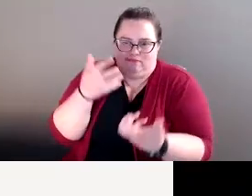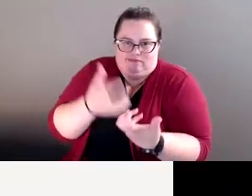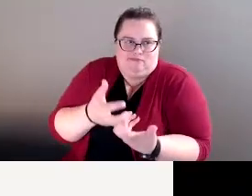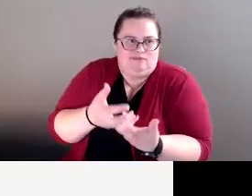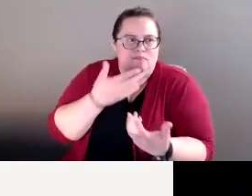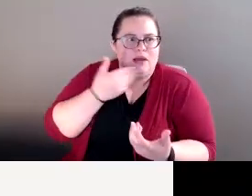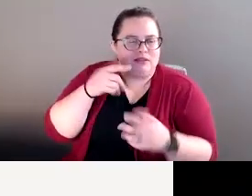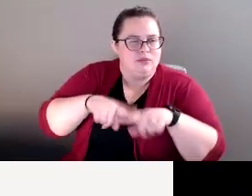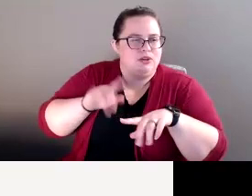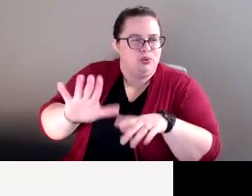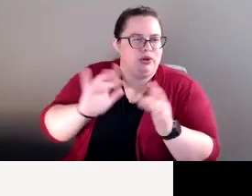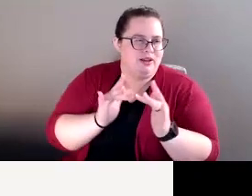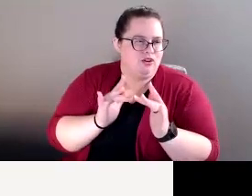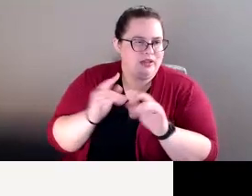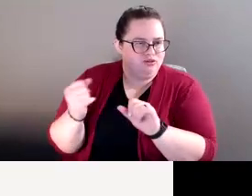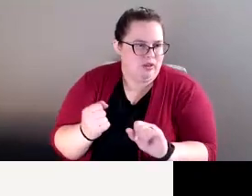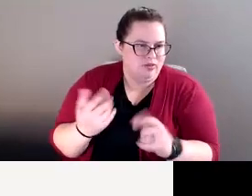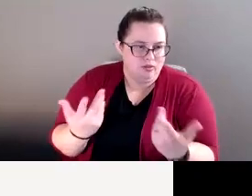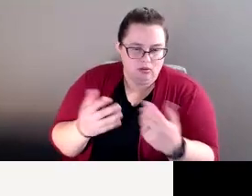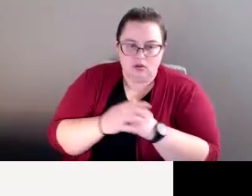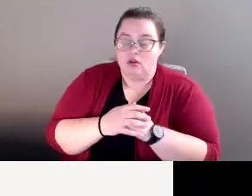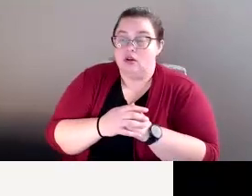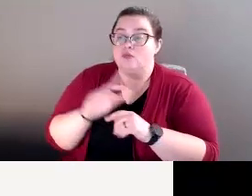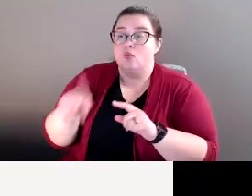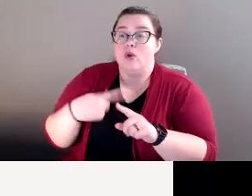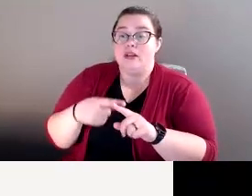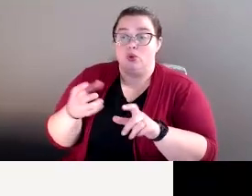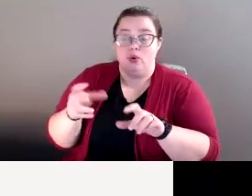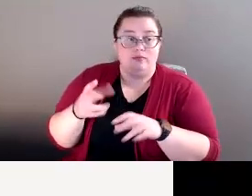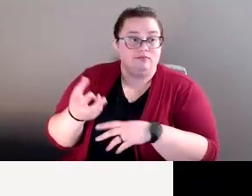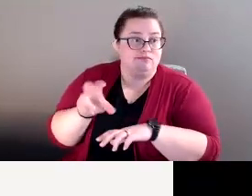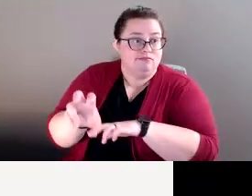the default size has been set to a larger scale